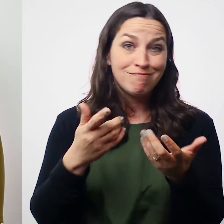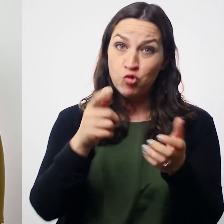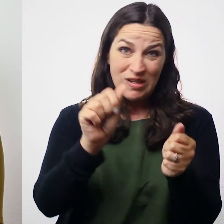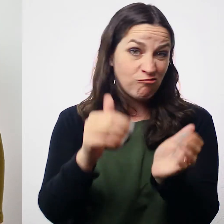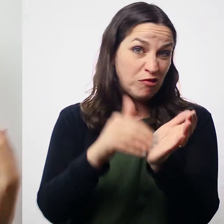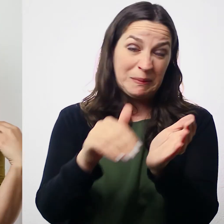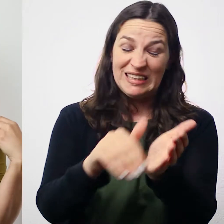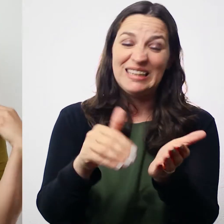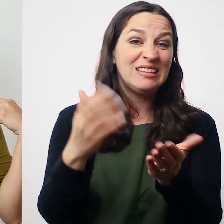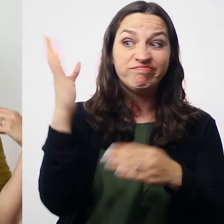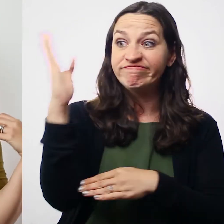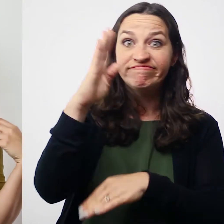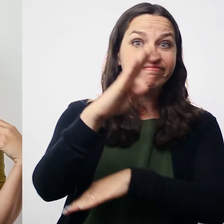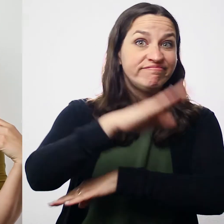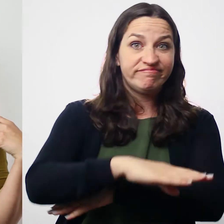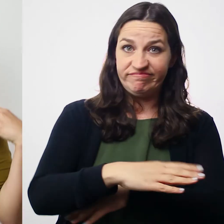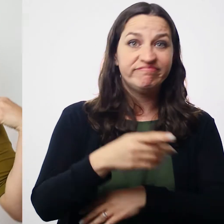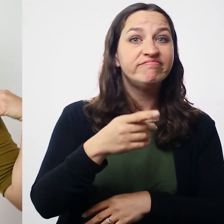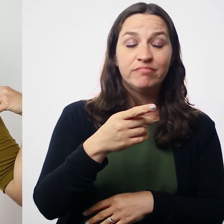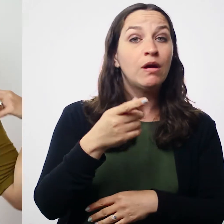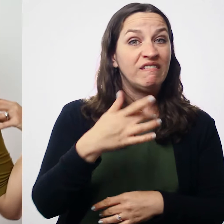And you can do that as many times as you want throughout the day as you start to